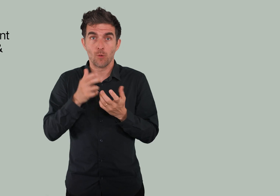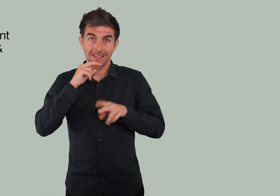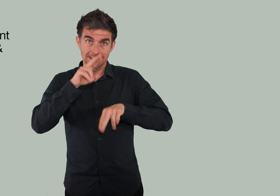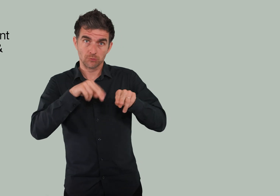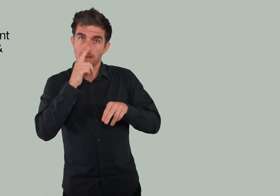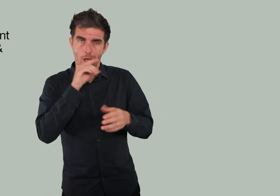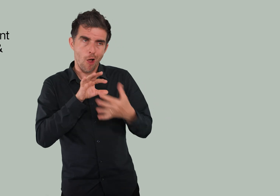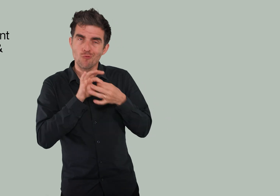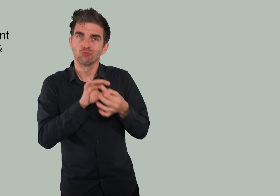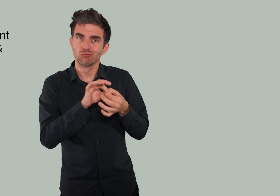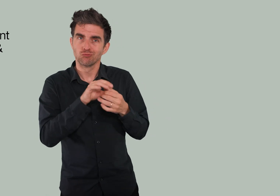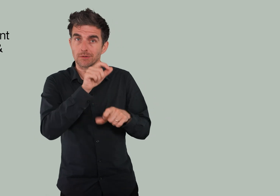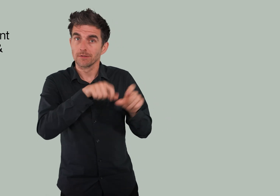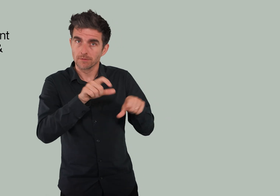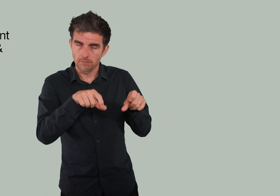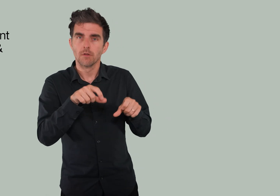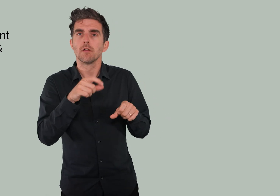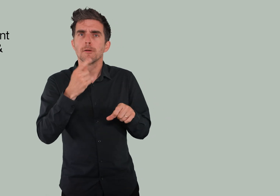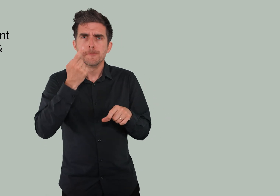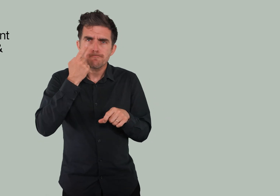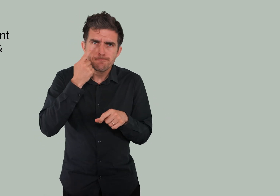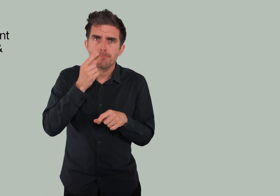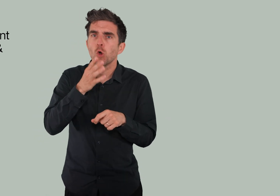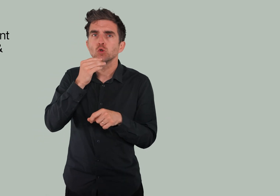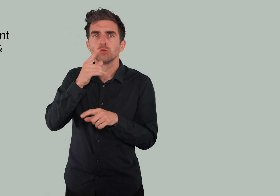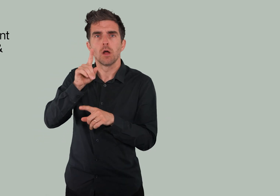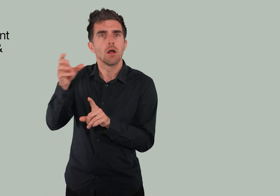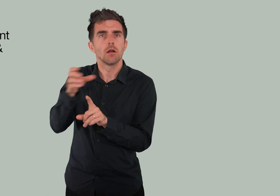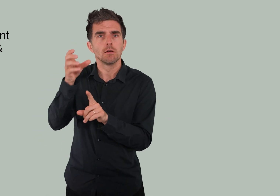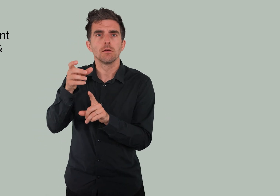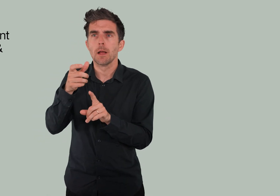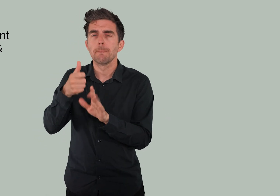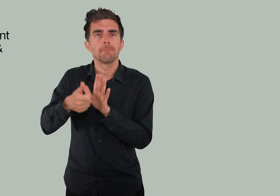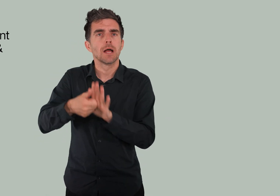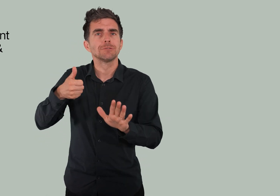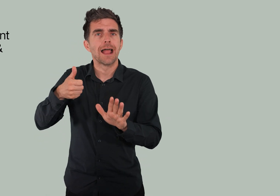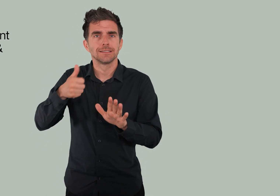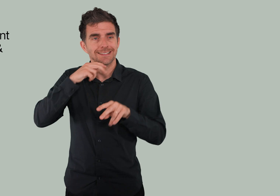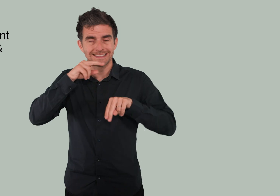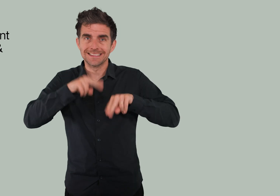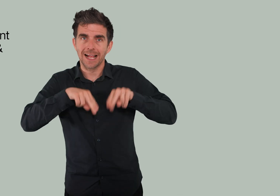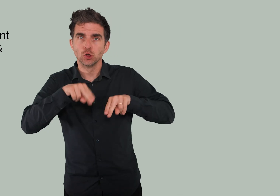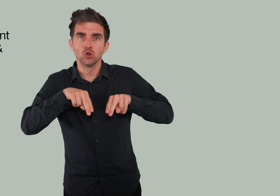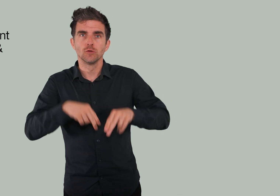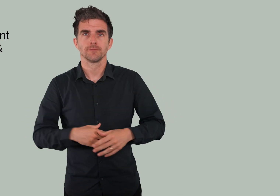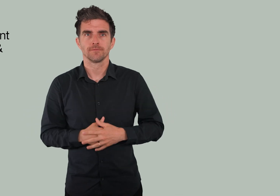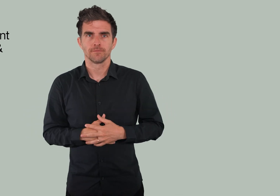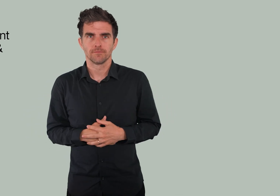assessors interact with customers and exploring the use of specialist assessors.